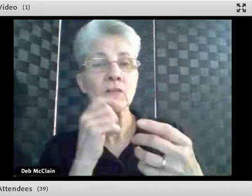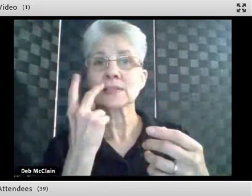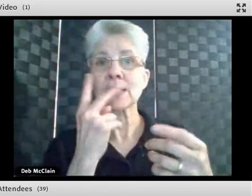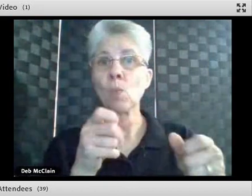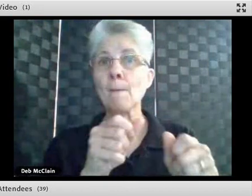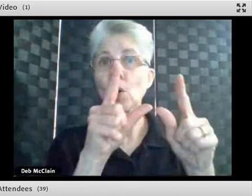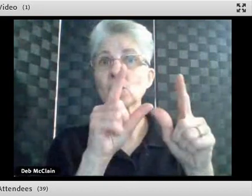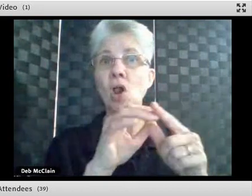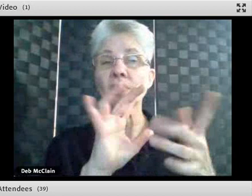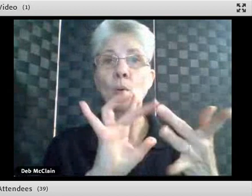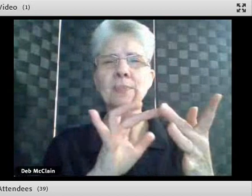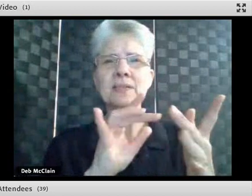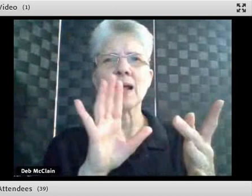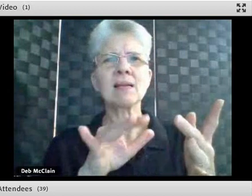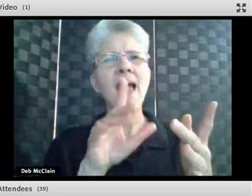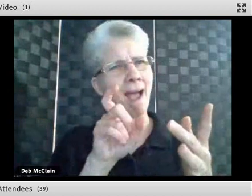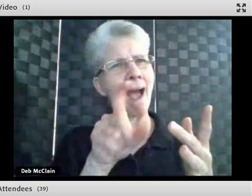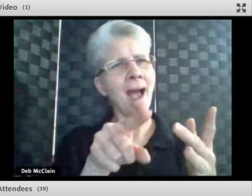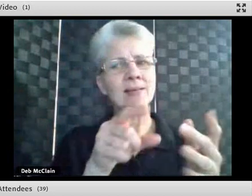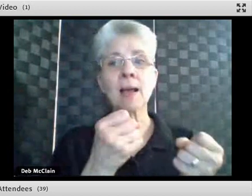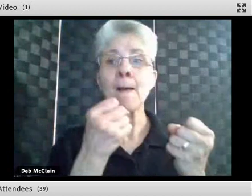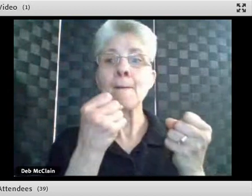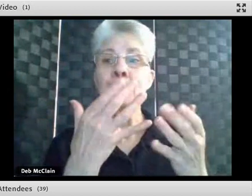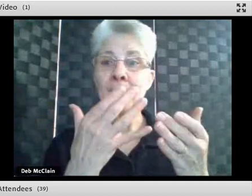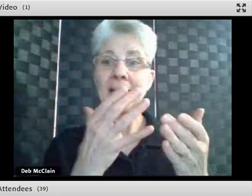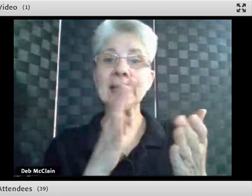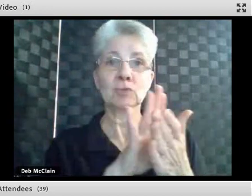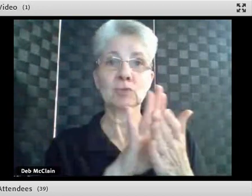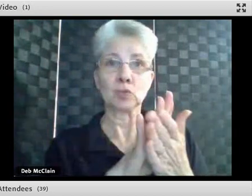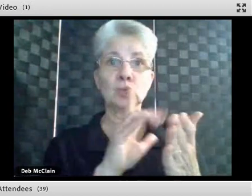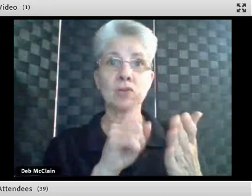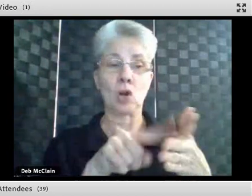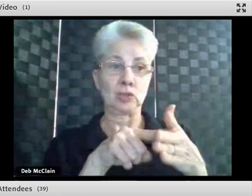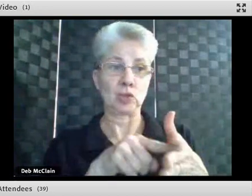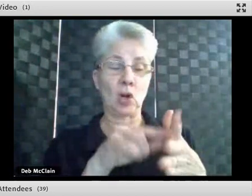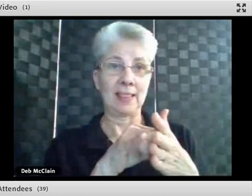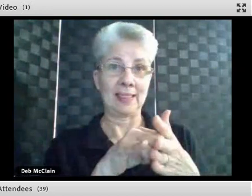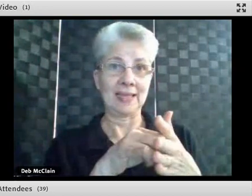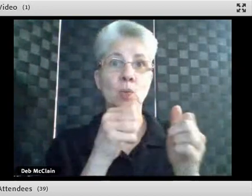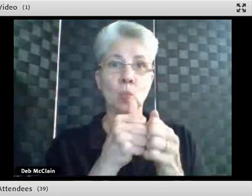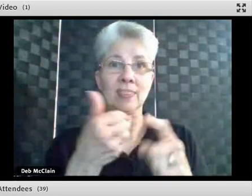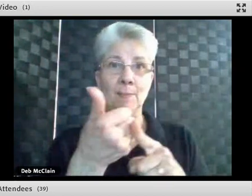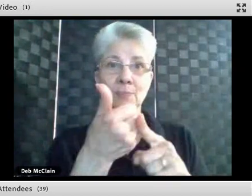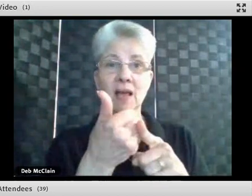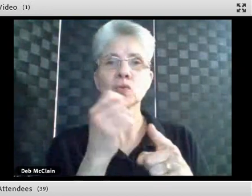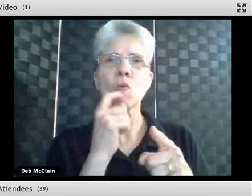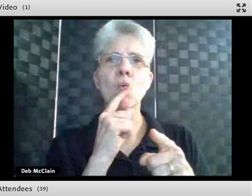say, please ask them. A lot of institutions are starting this work themselves or actively doing it,